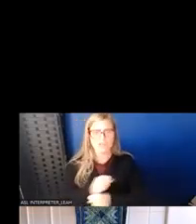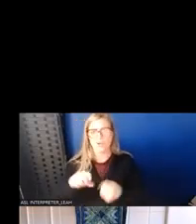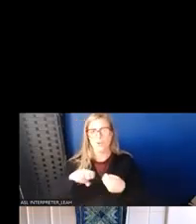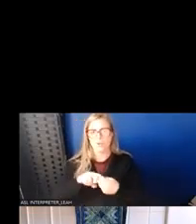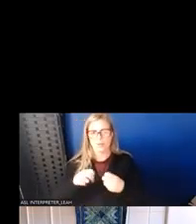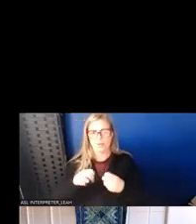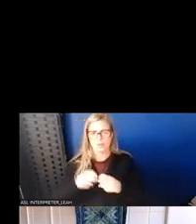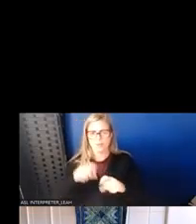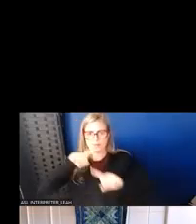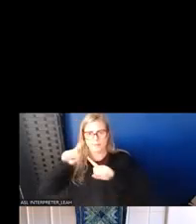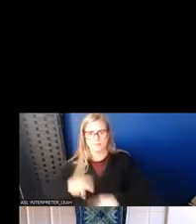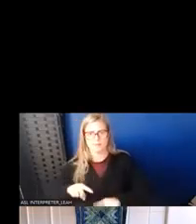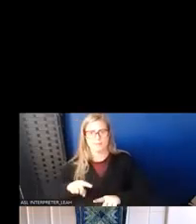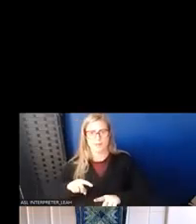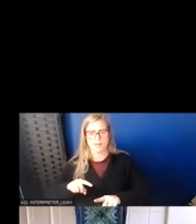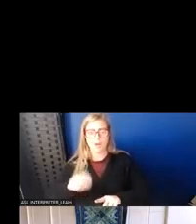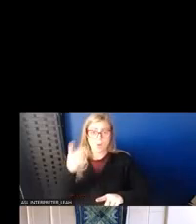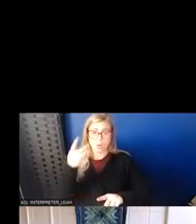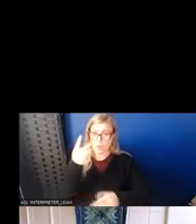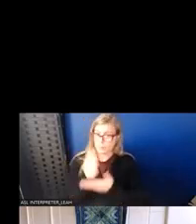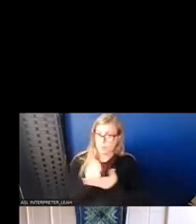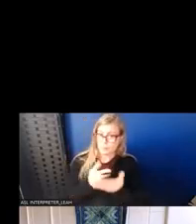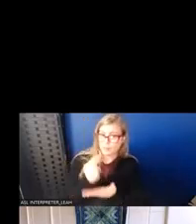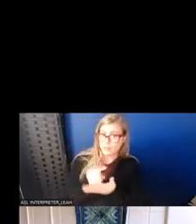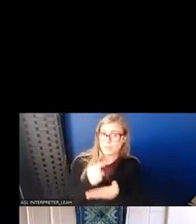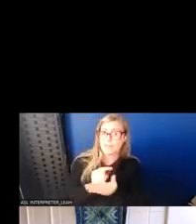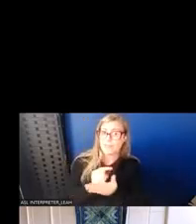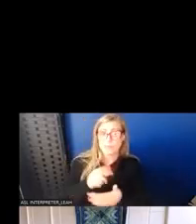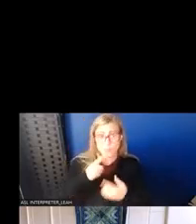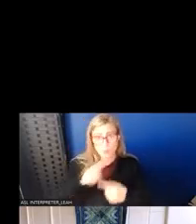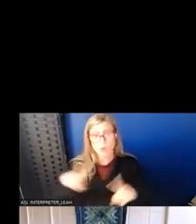suicide and why do other ones not is one of those really